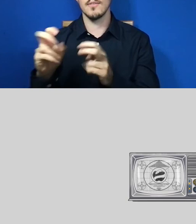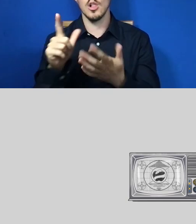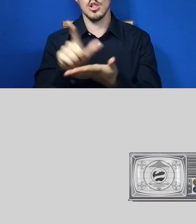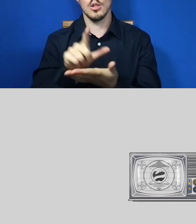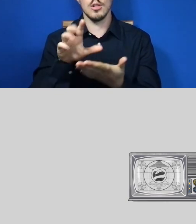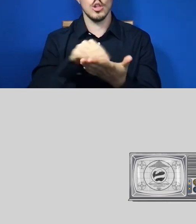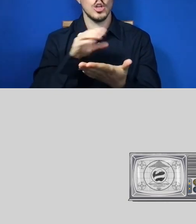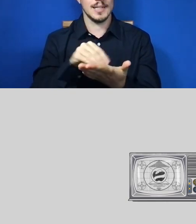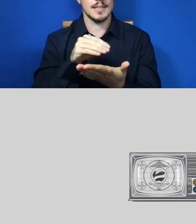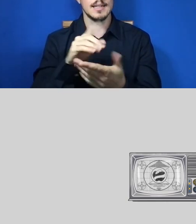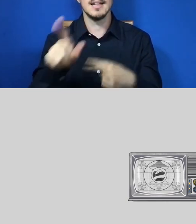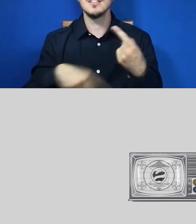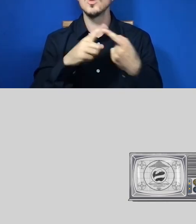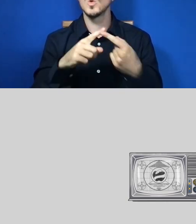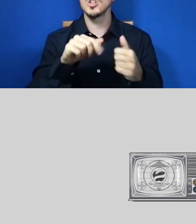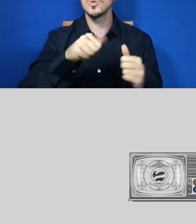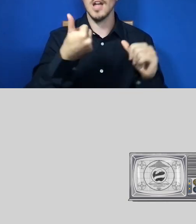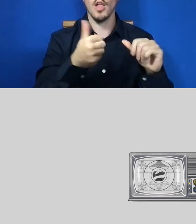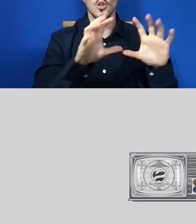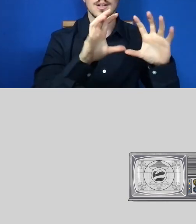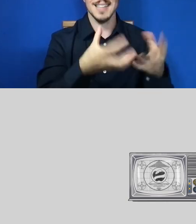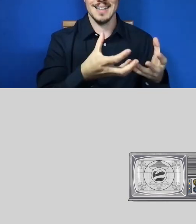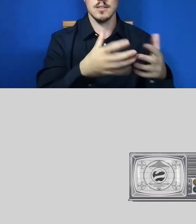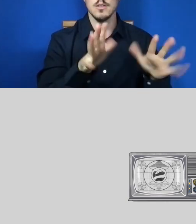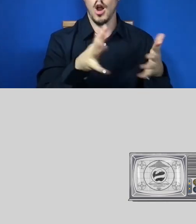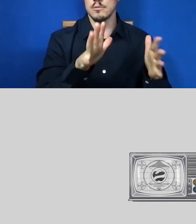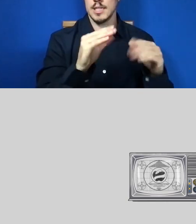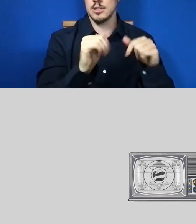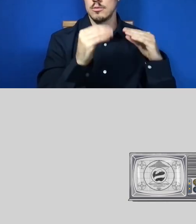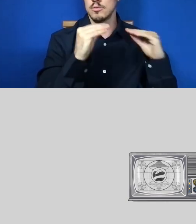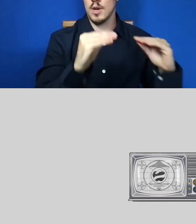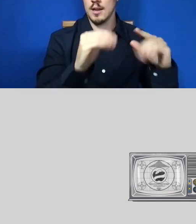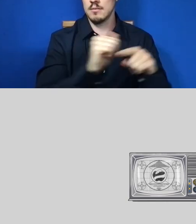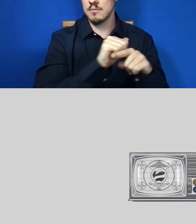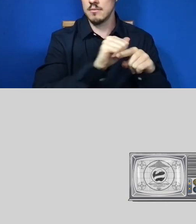Transfer learning is when we use another dataset that's already trained for us